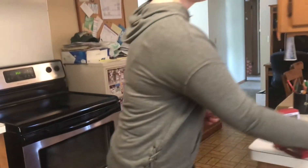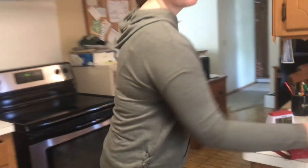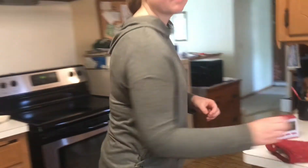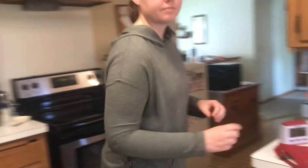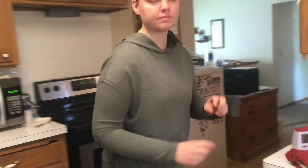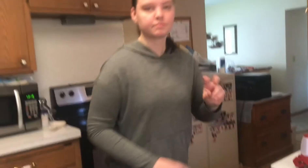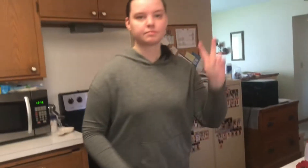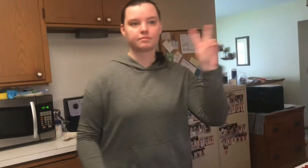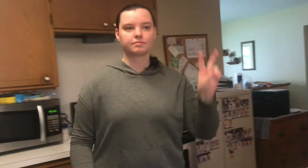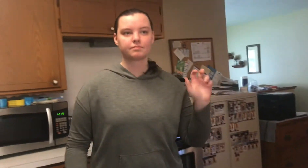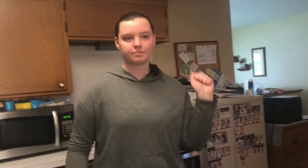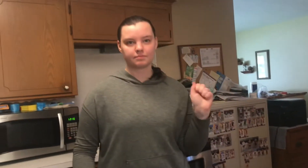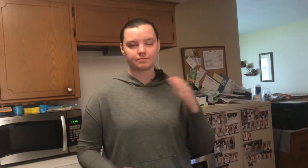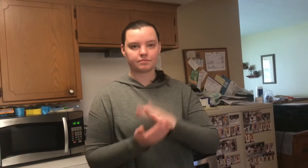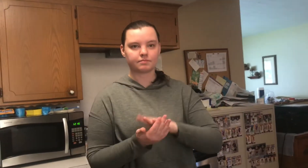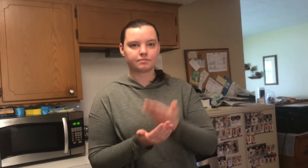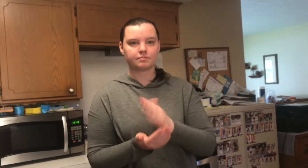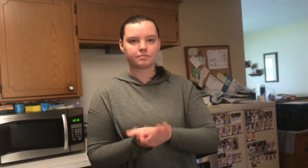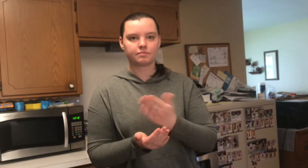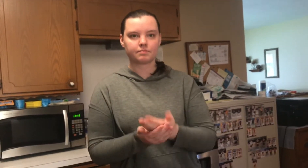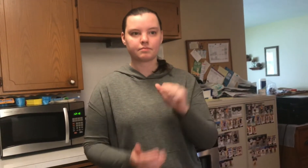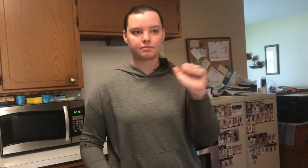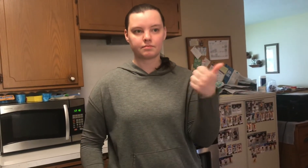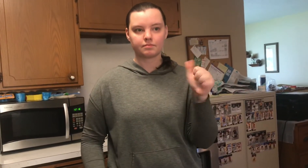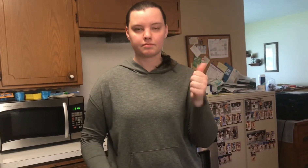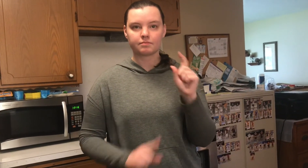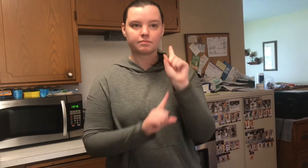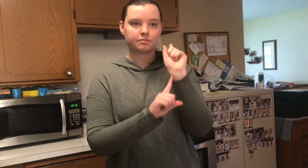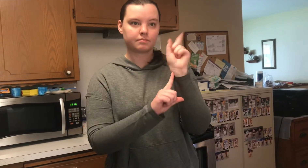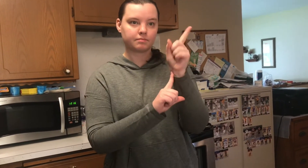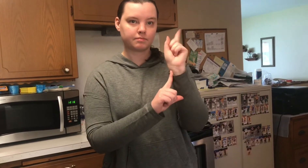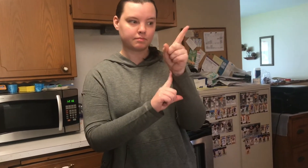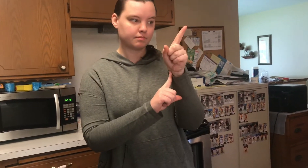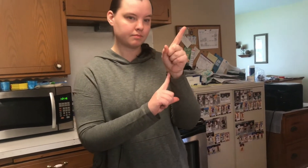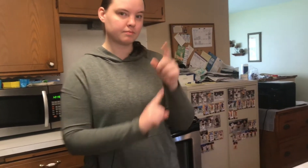The pizza should cook for 10 minutes.